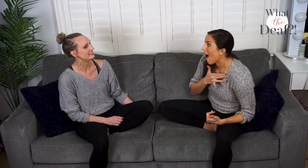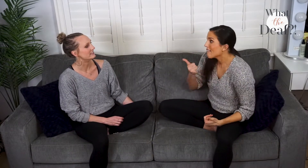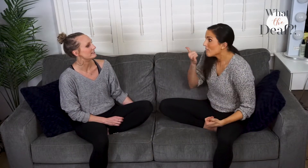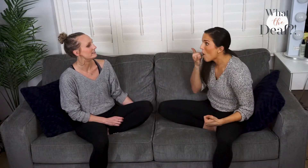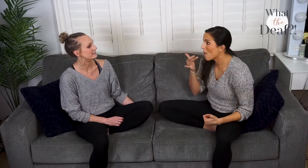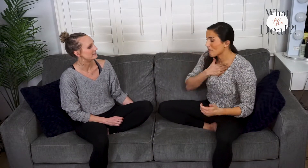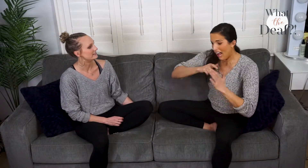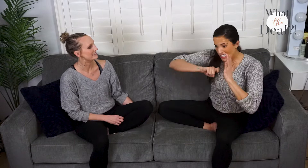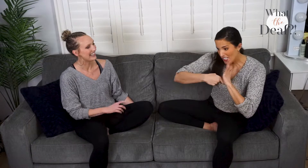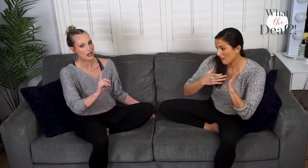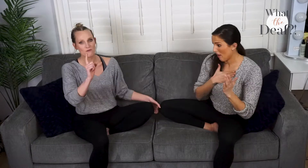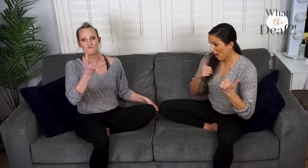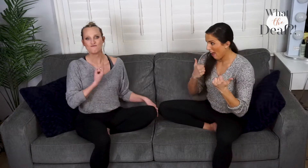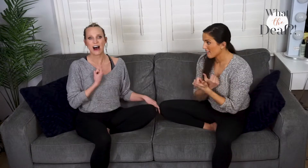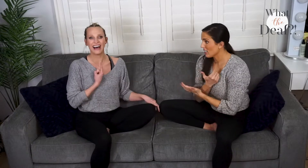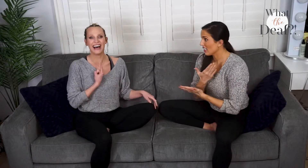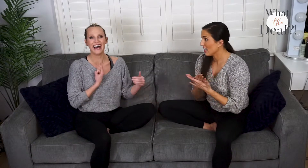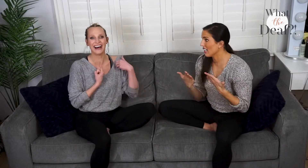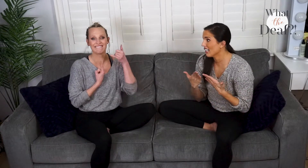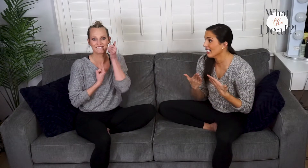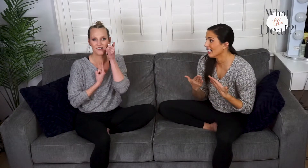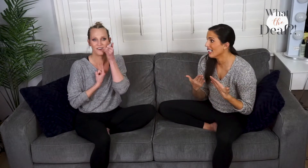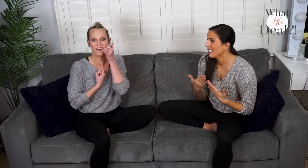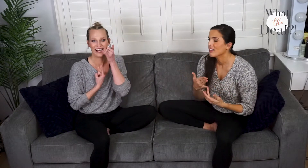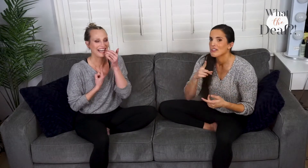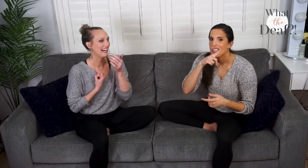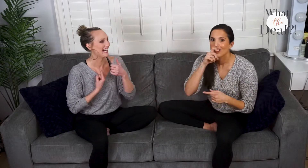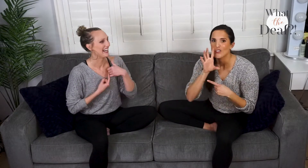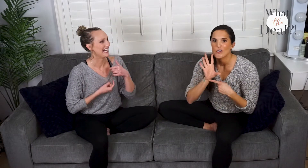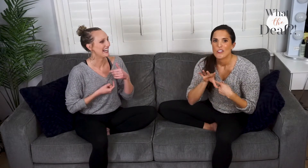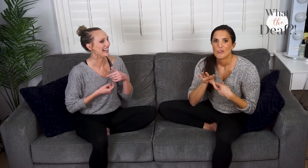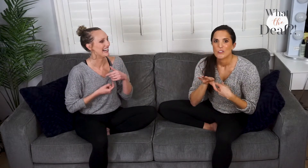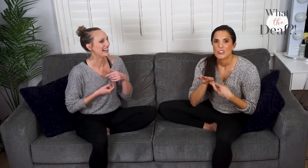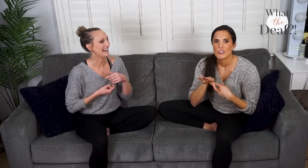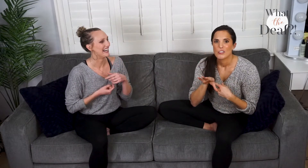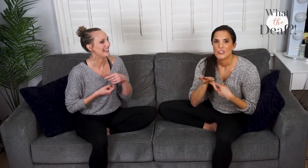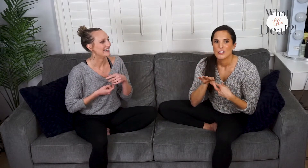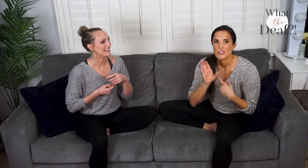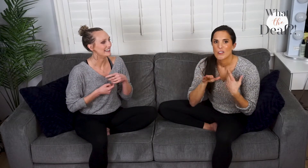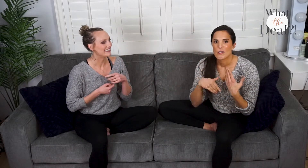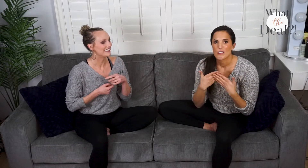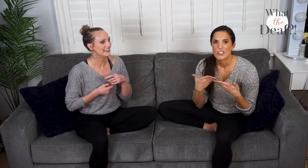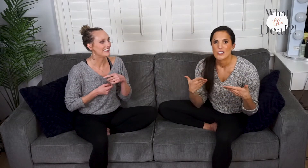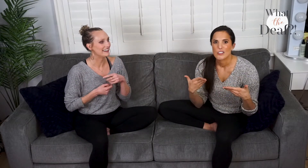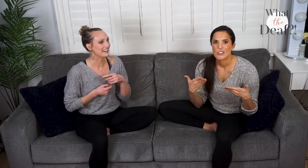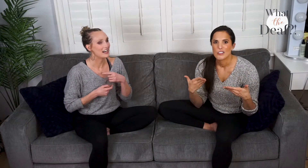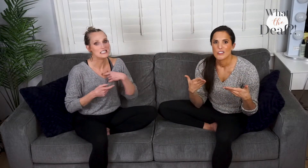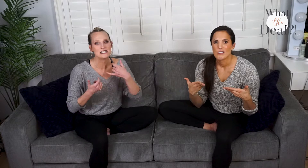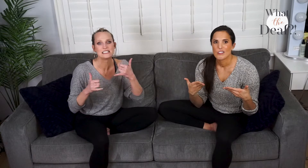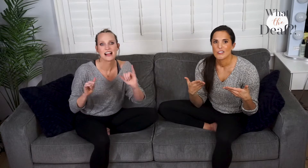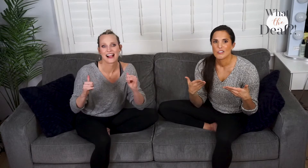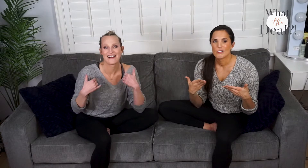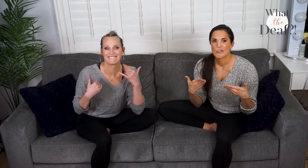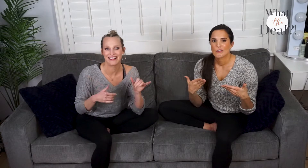My phone, my keys. I was the only one that had a phone. Because she was filming the whole thing.